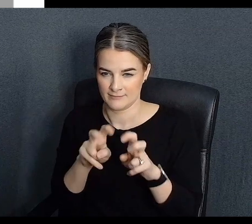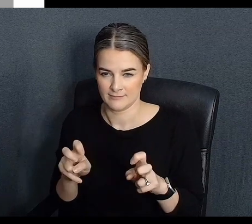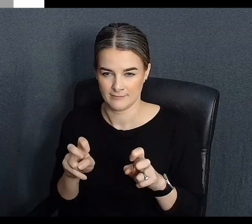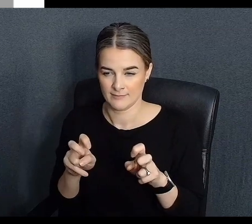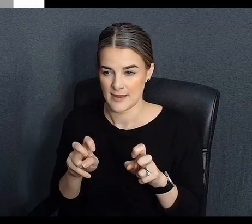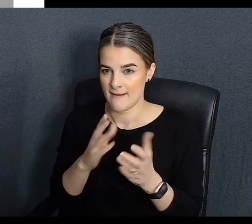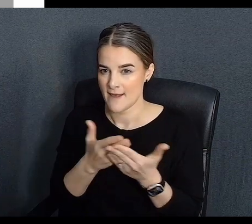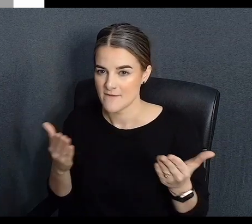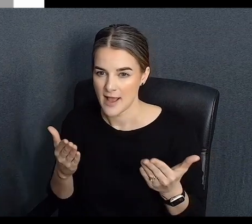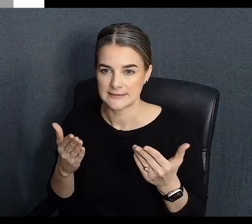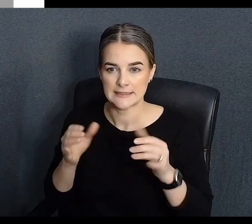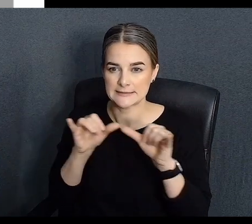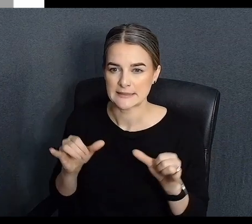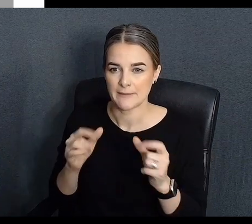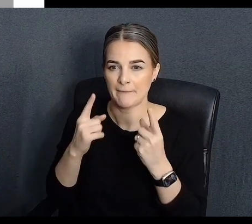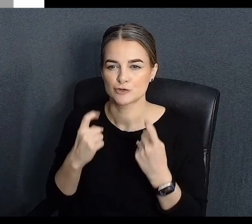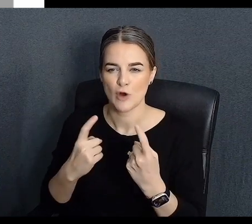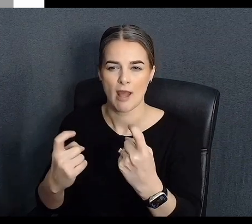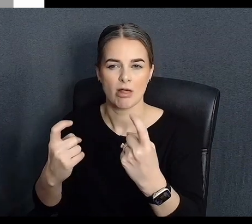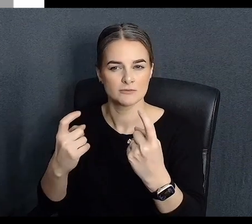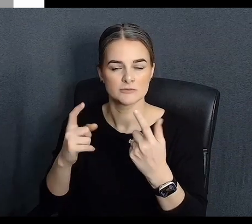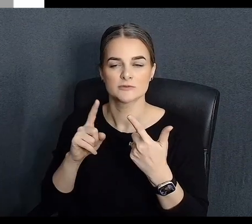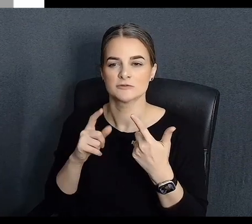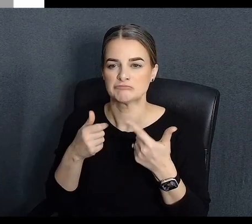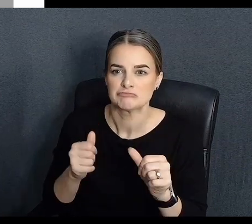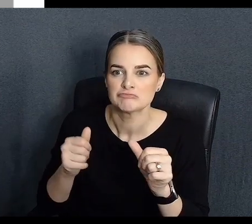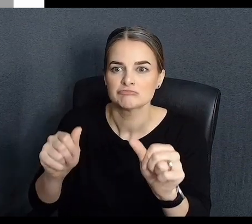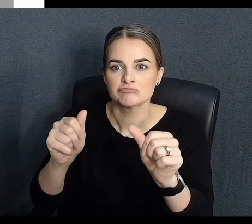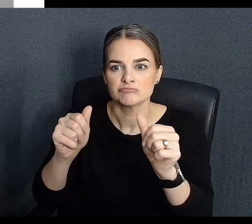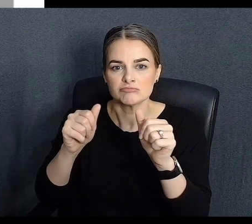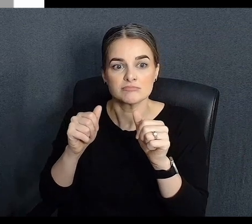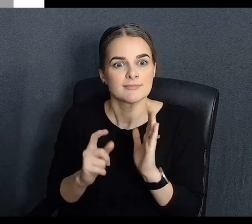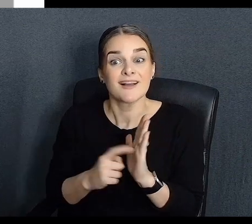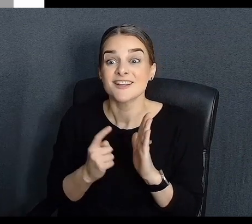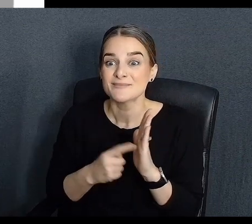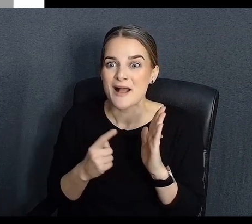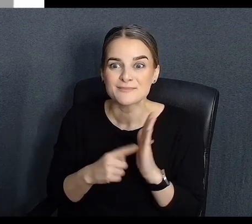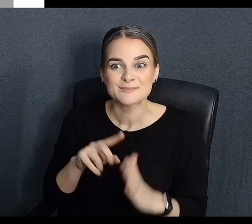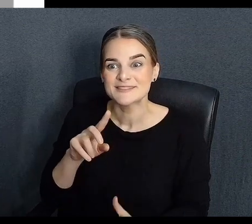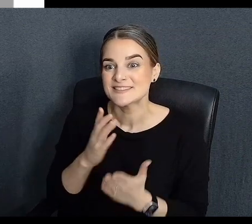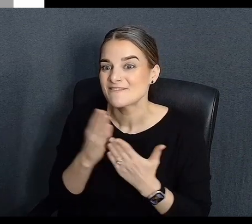So sometimes, the devices, a lot of companies are going to offer similar systems.